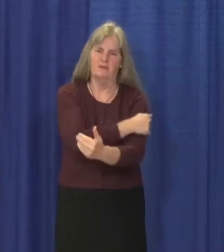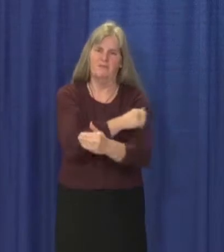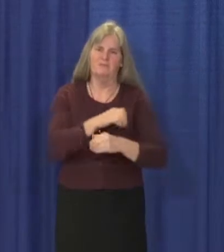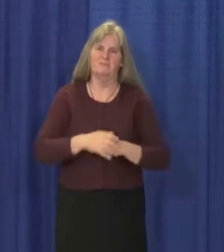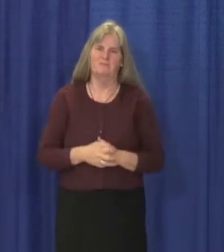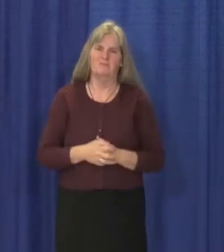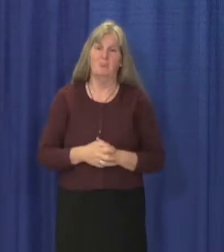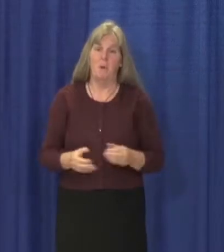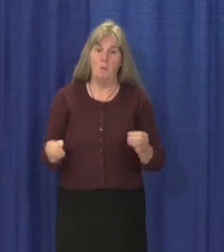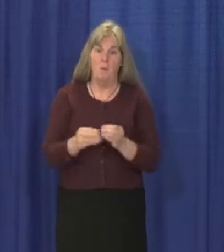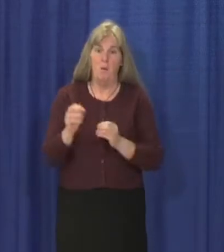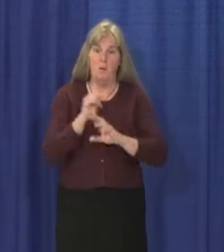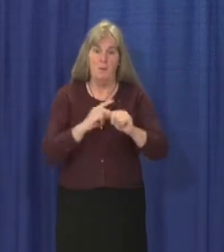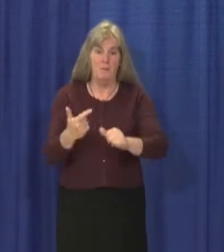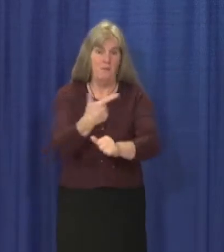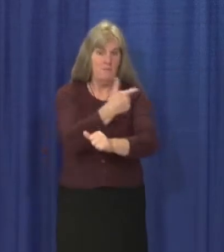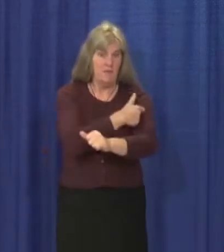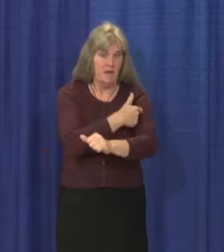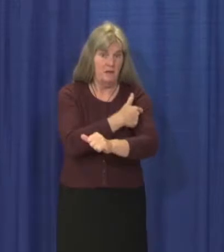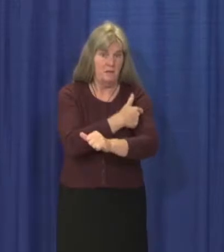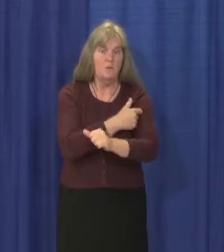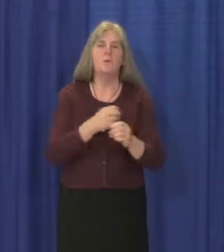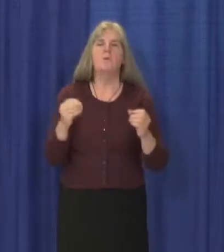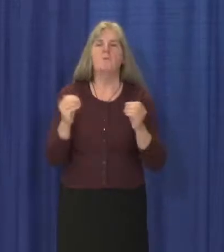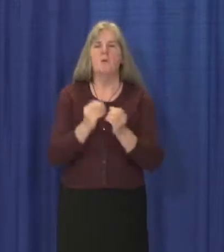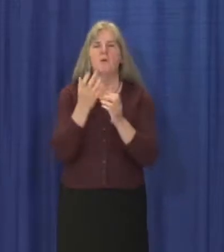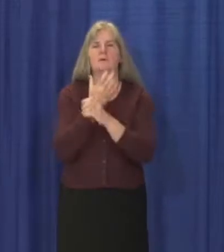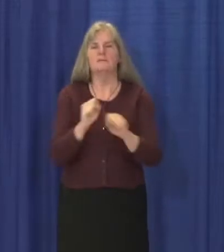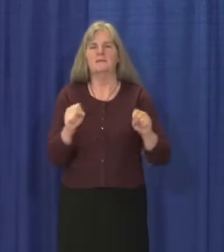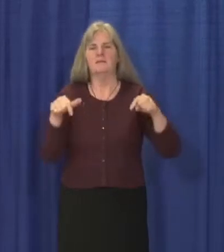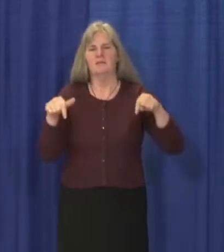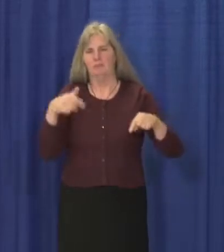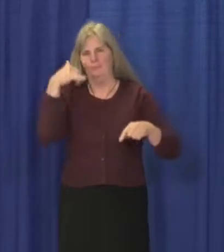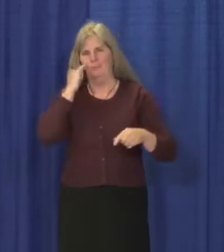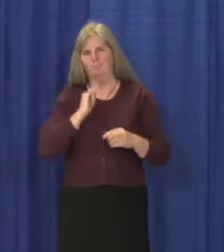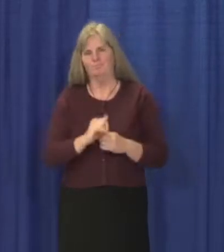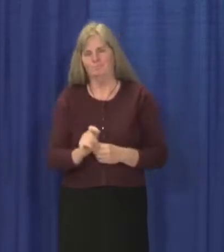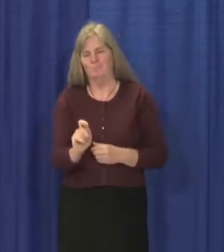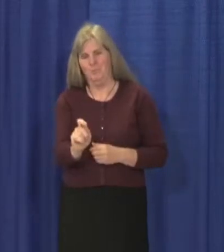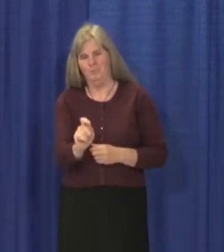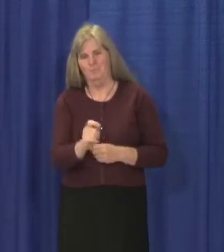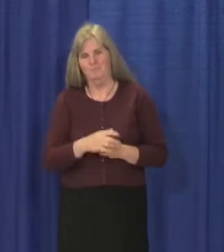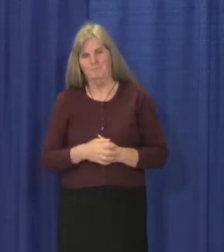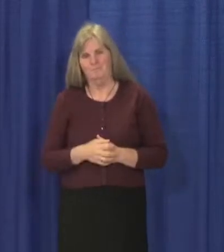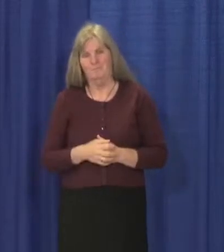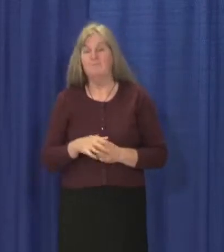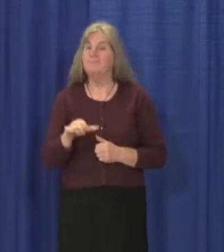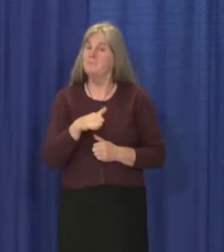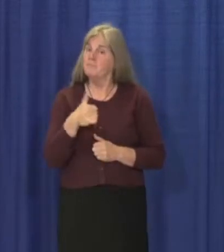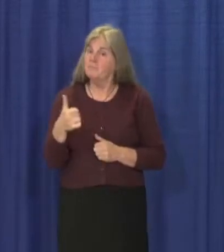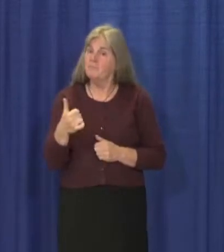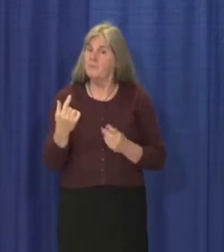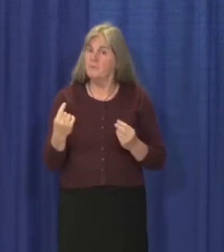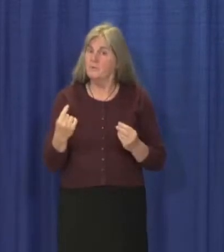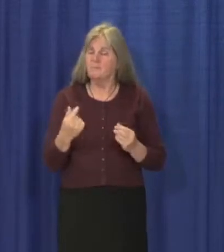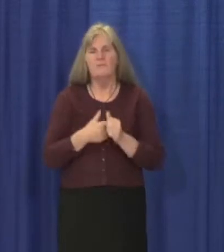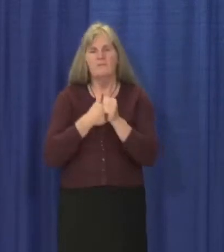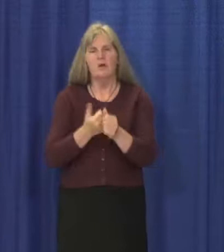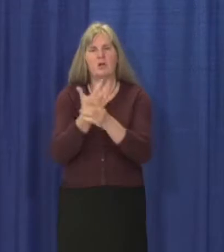More people to get vaccinated the safer it'll be. Other steps following safe six